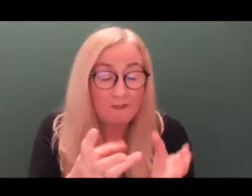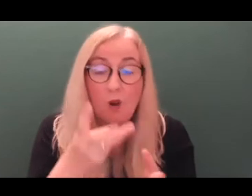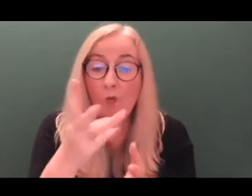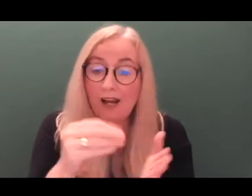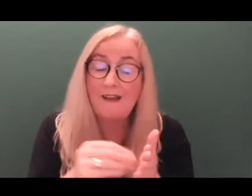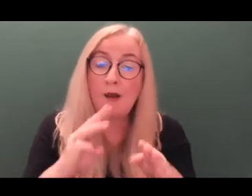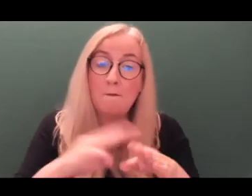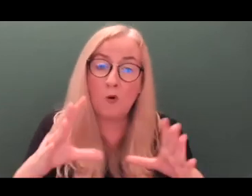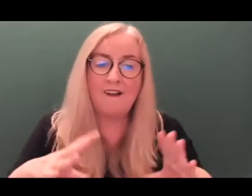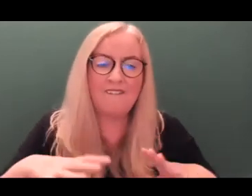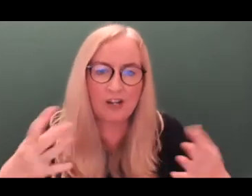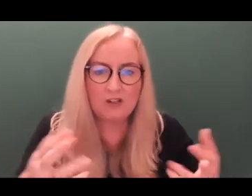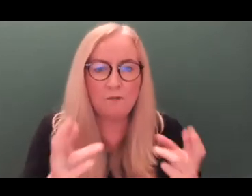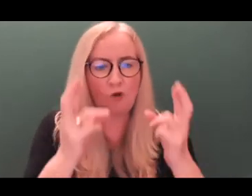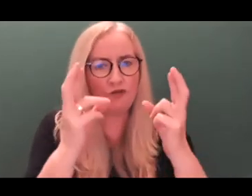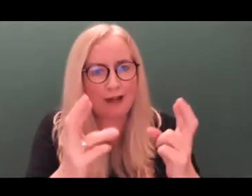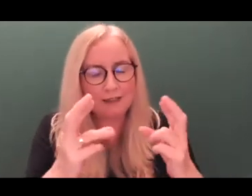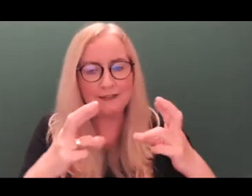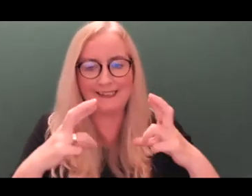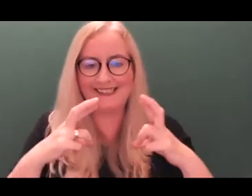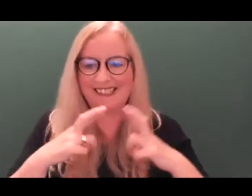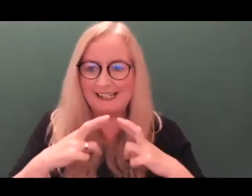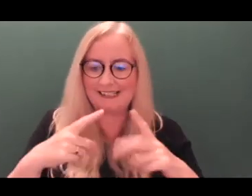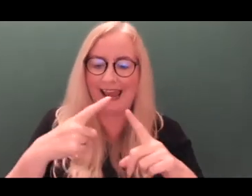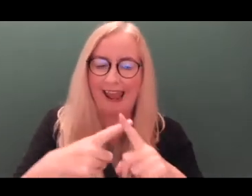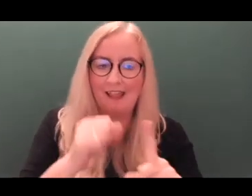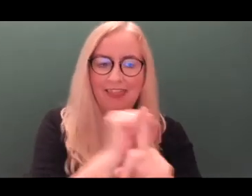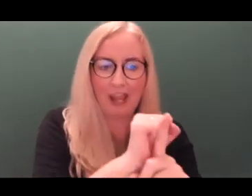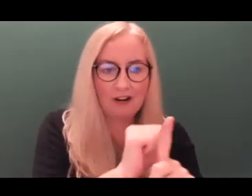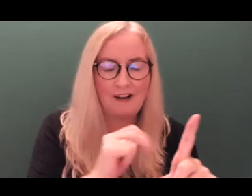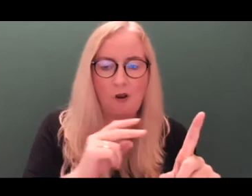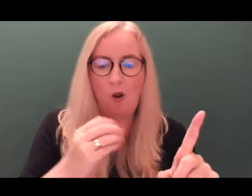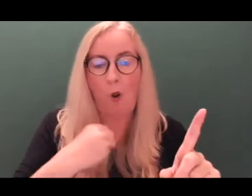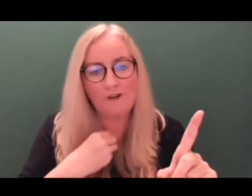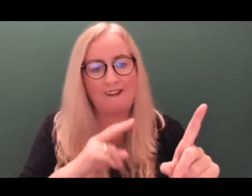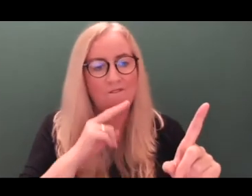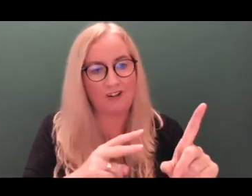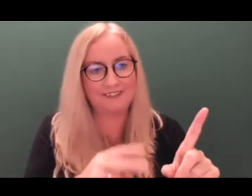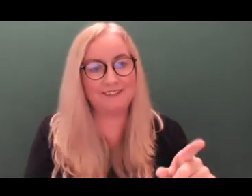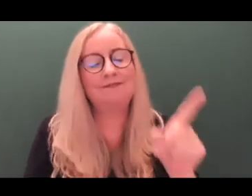rights, dignity and their voice, that's my view. >>: Thank you, just to say to you,